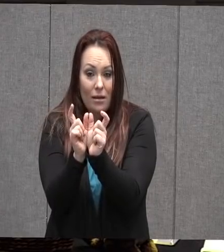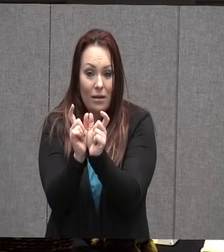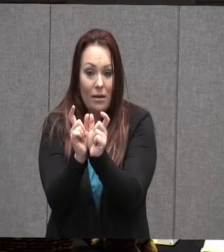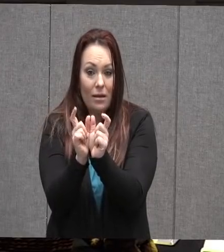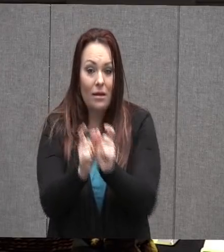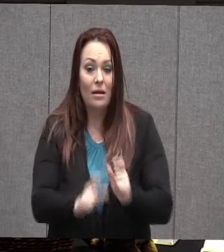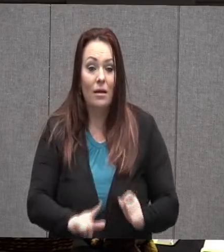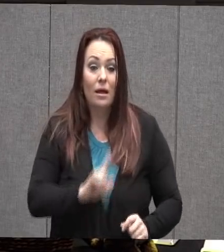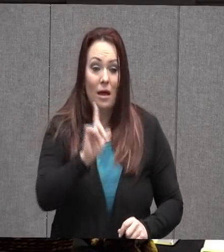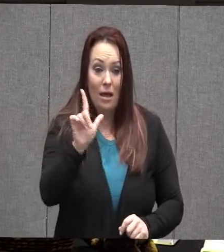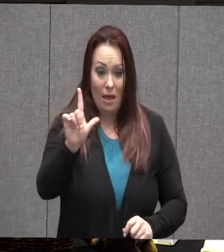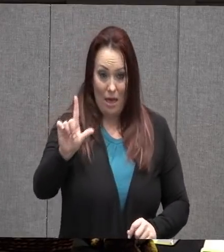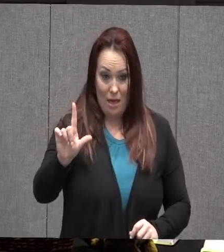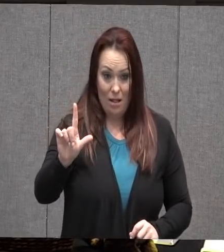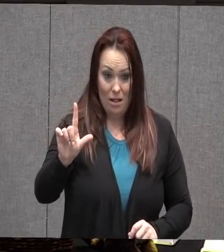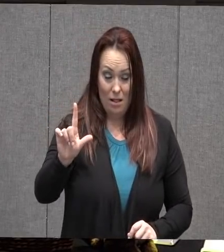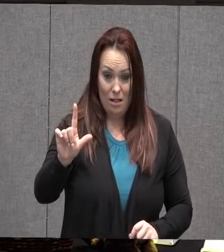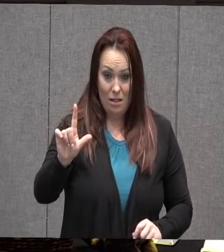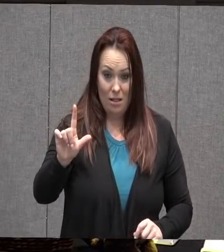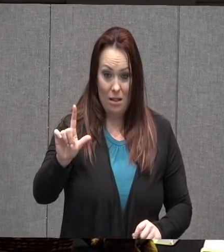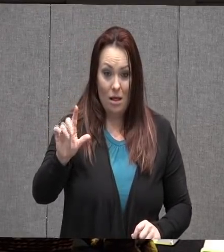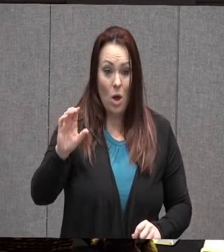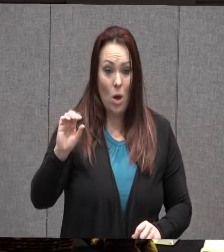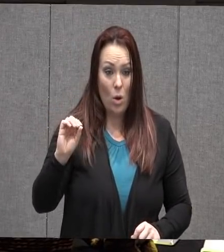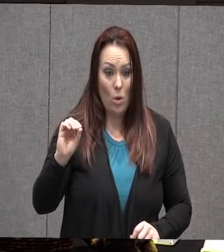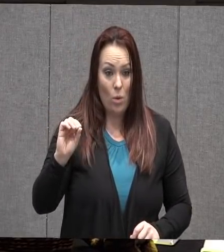L-O-S-T.